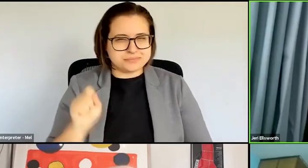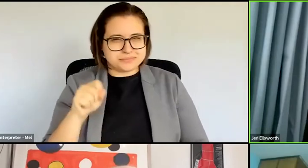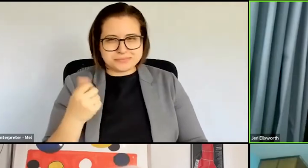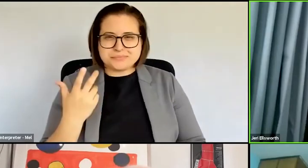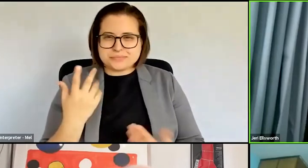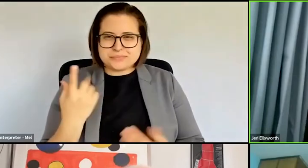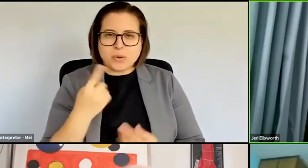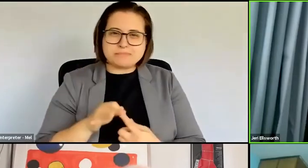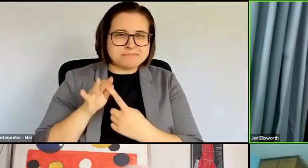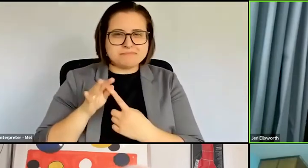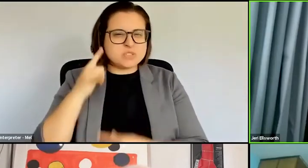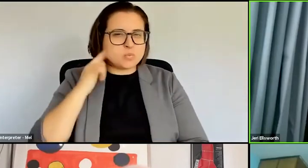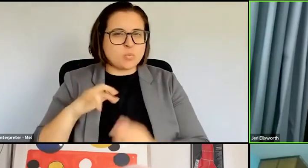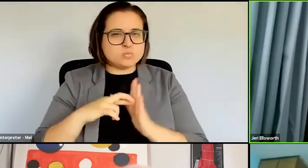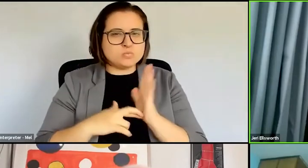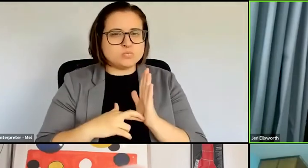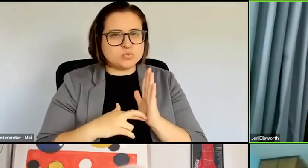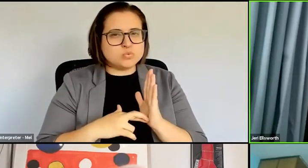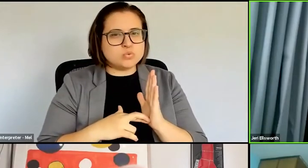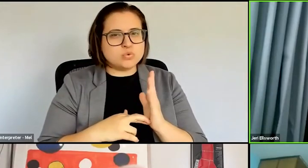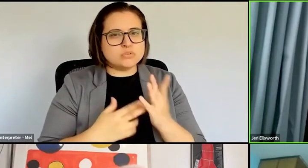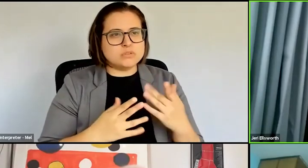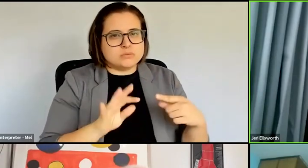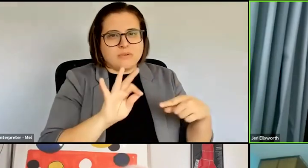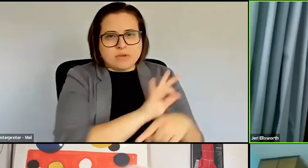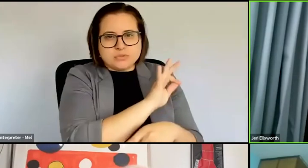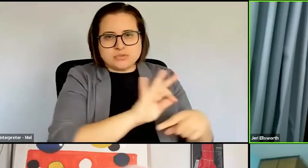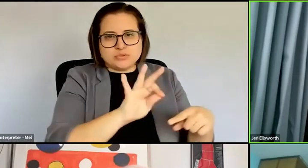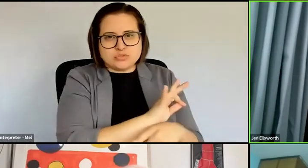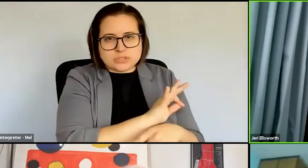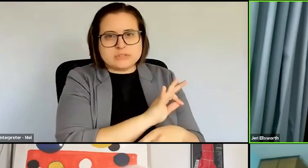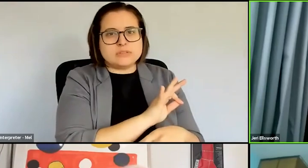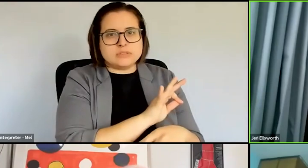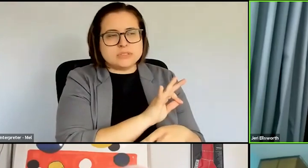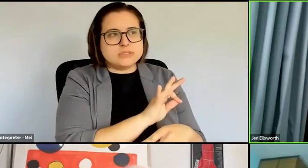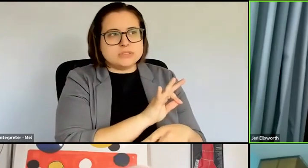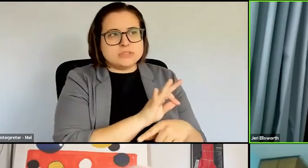functions to your interfaces if possible, if you can maintain the same efficiency you know,